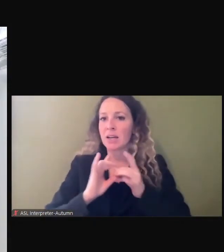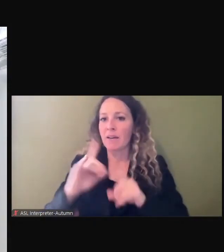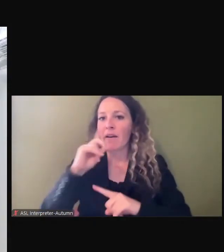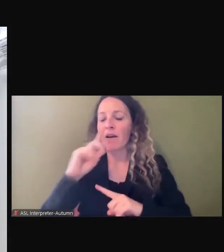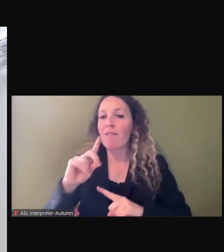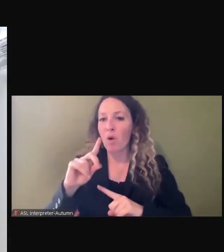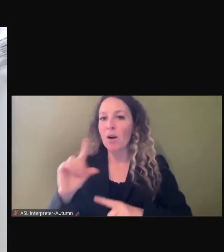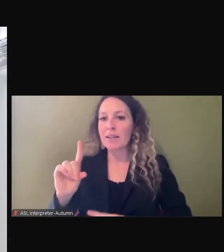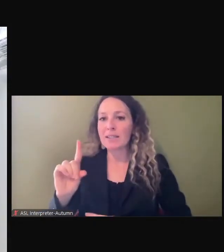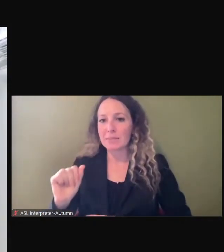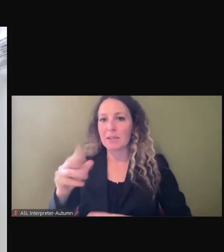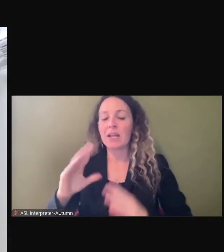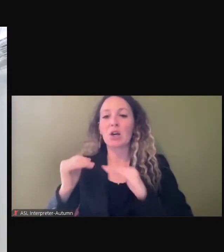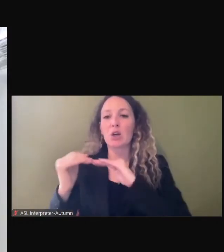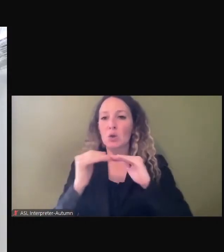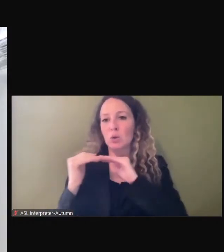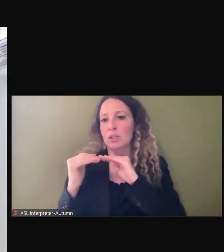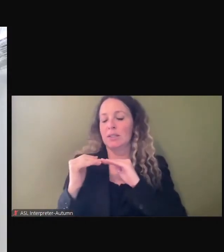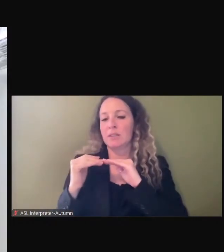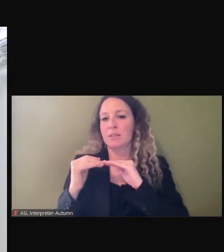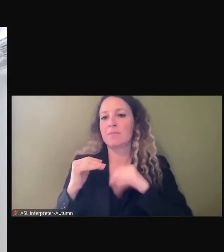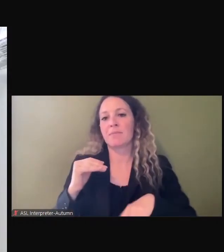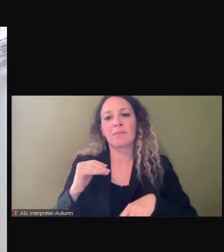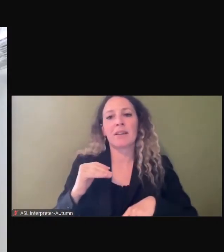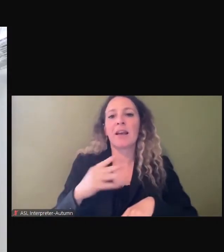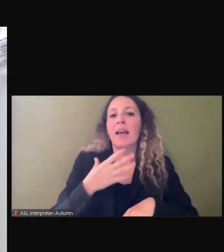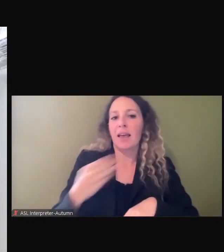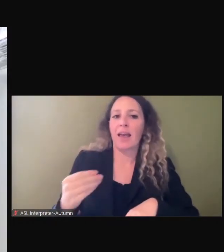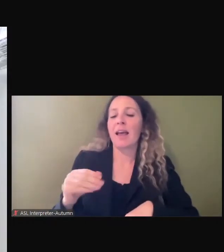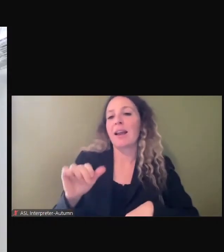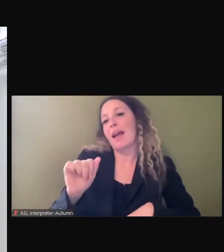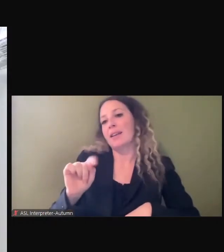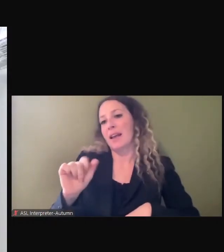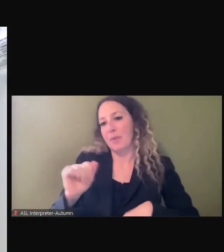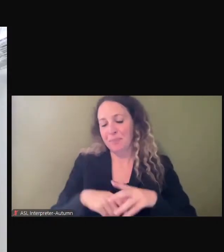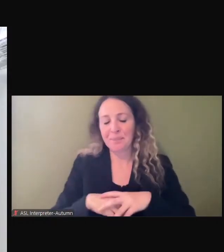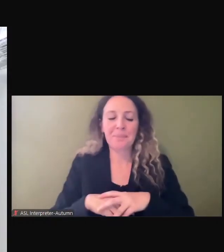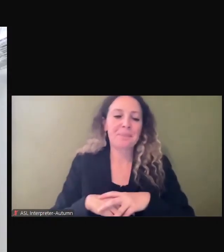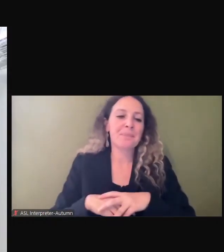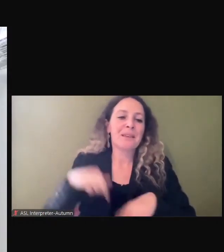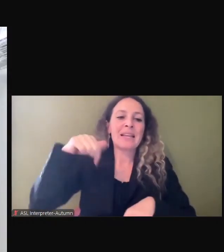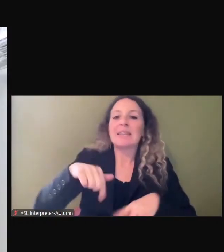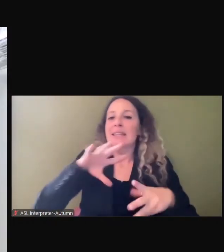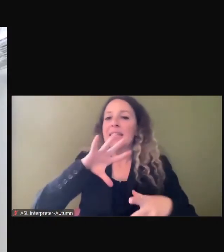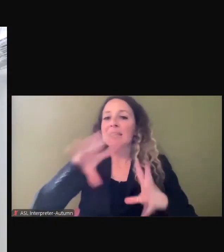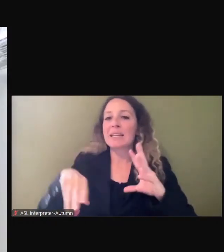Equity and the American Telemedicine Association. This gathering is not only a testament to our